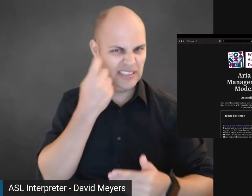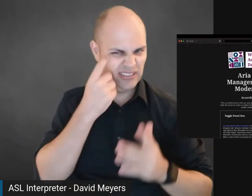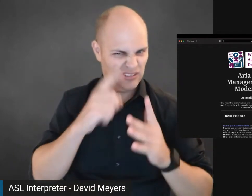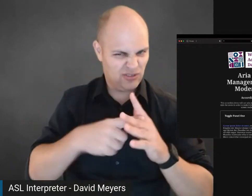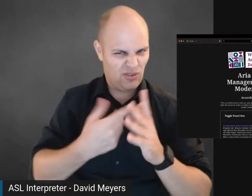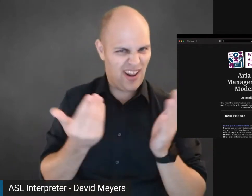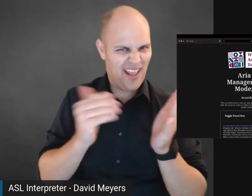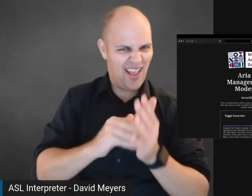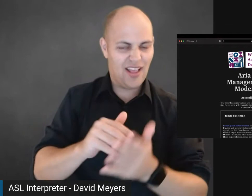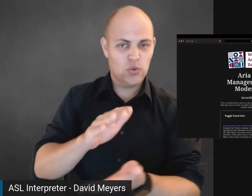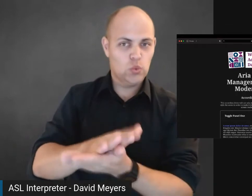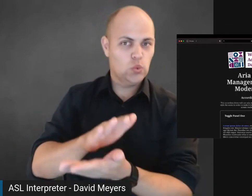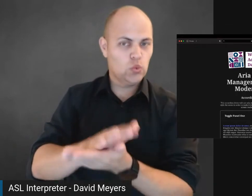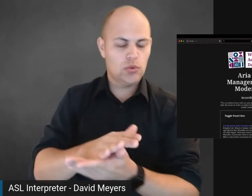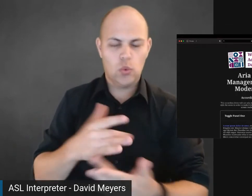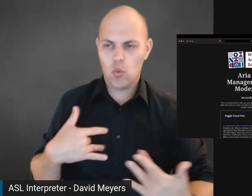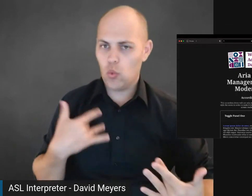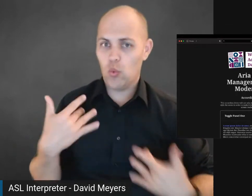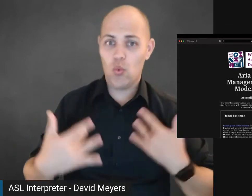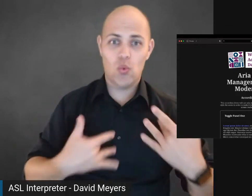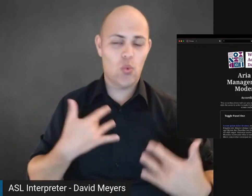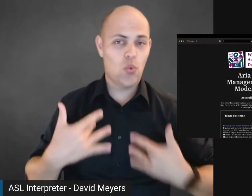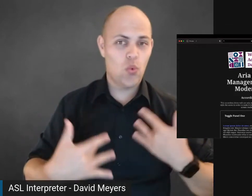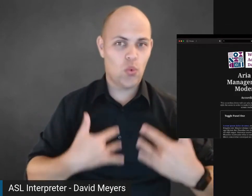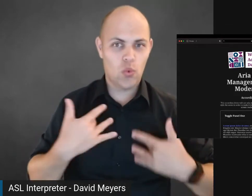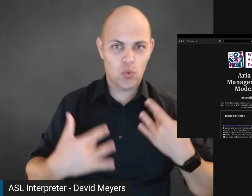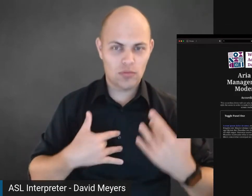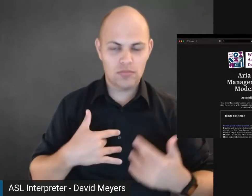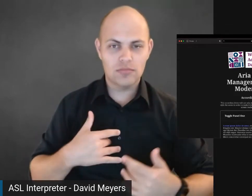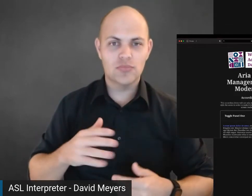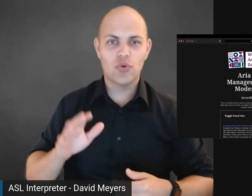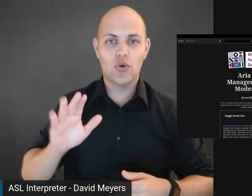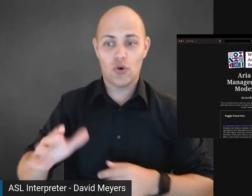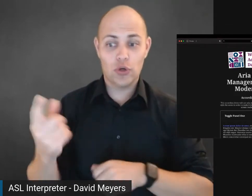So, I got that on her alive day to honor the fact that she survived.